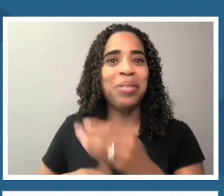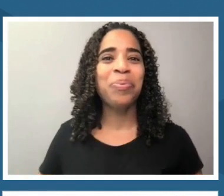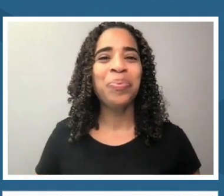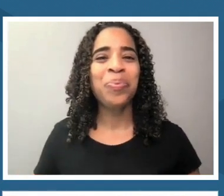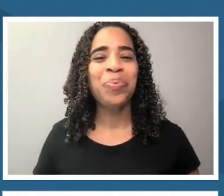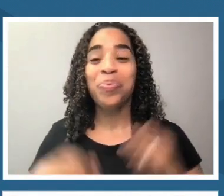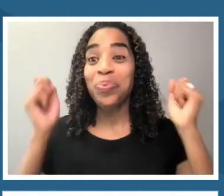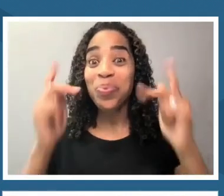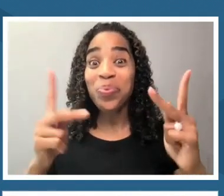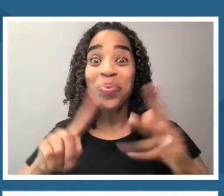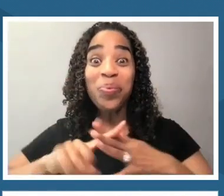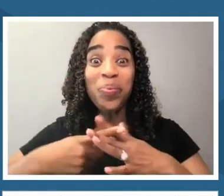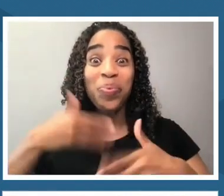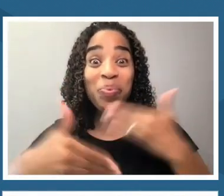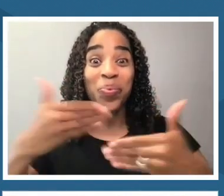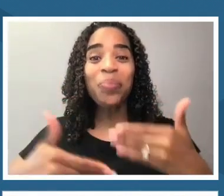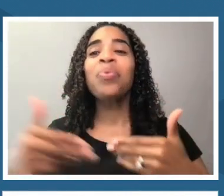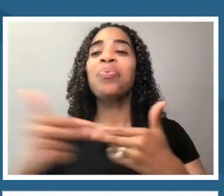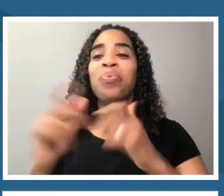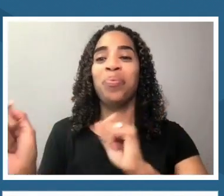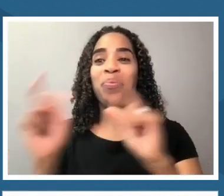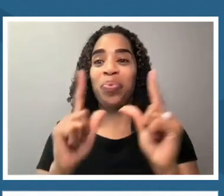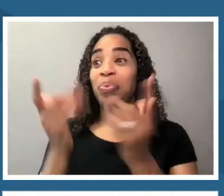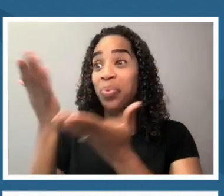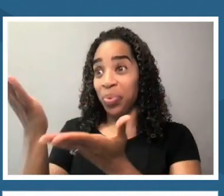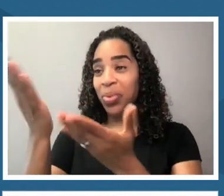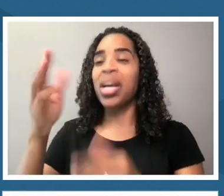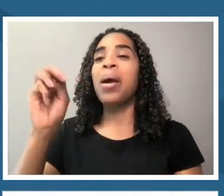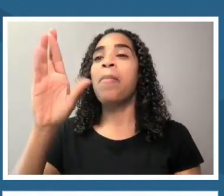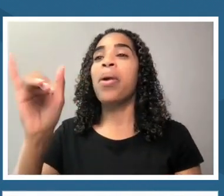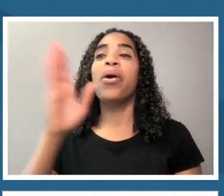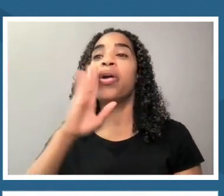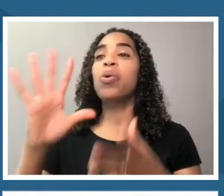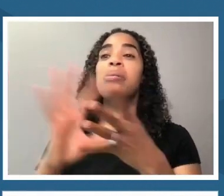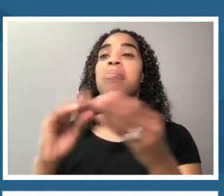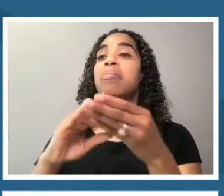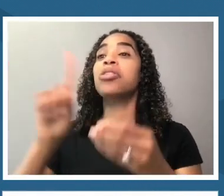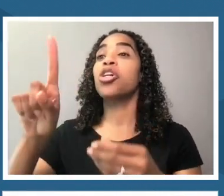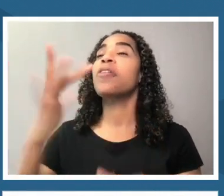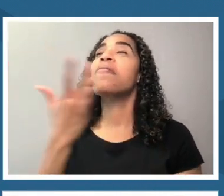first slide mary's going to introduce you to one of her favorite images